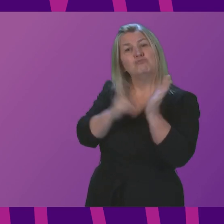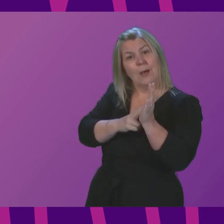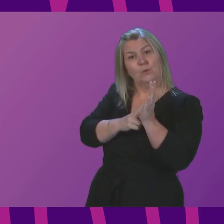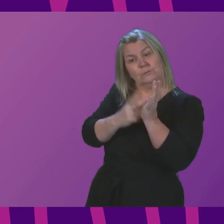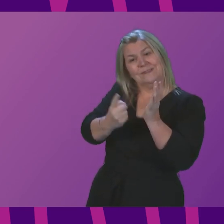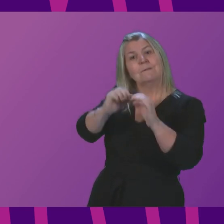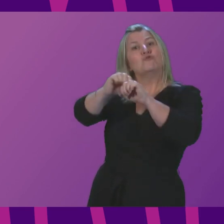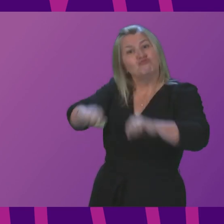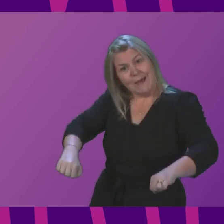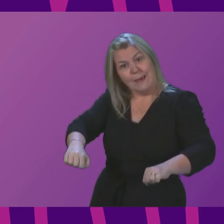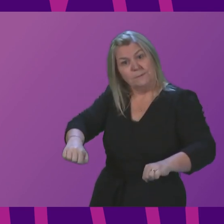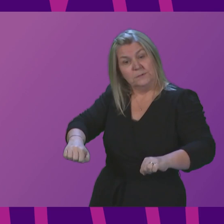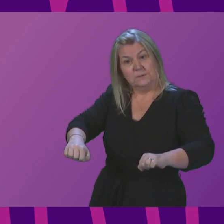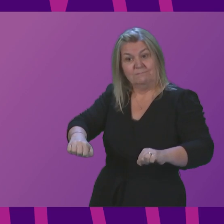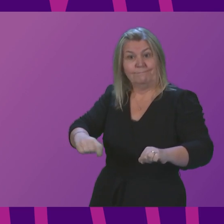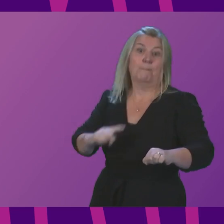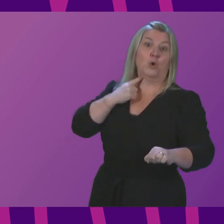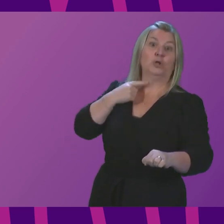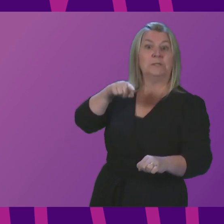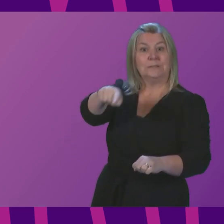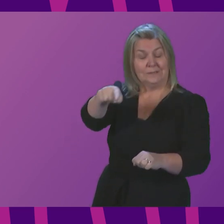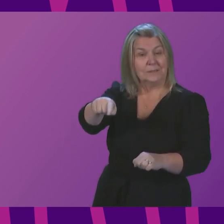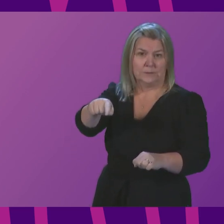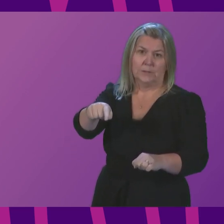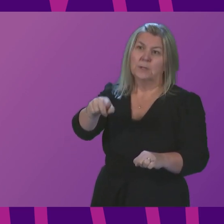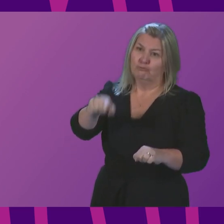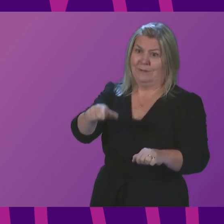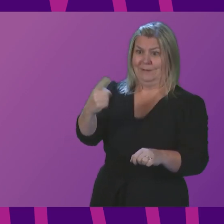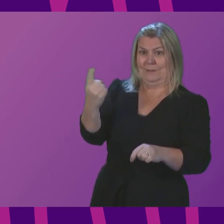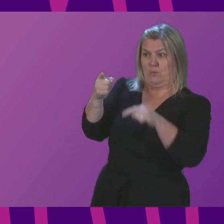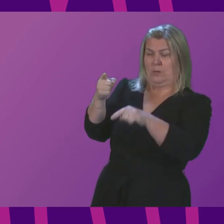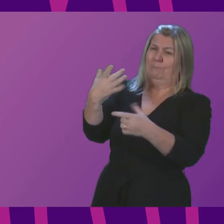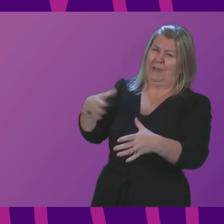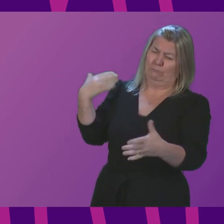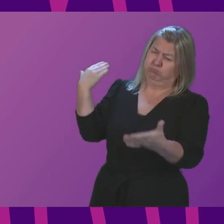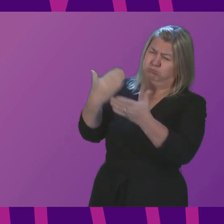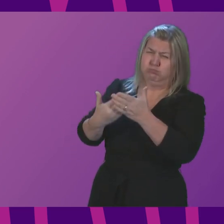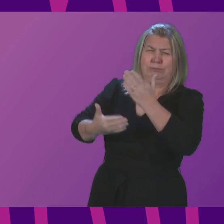a long and appalling history of violence against women. Just this morning, we heard that arrests